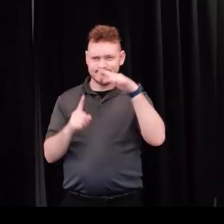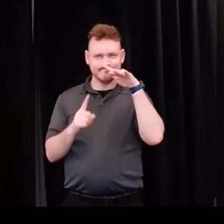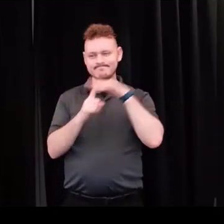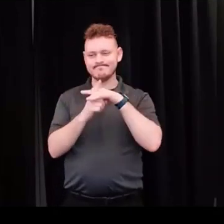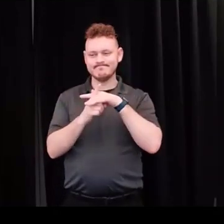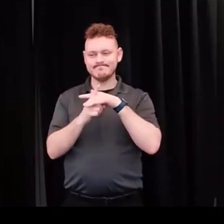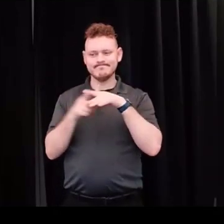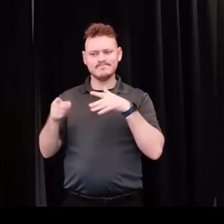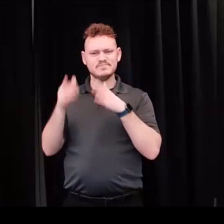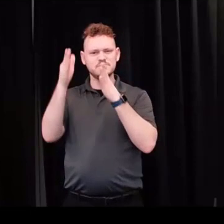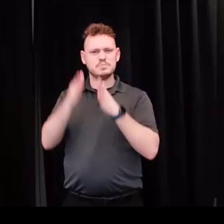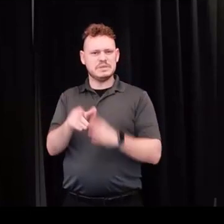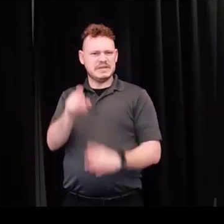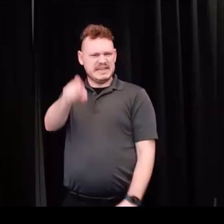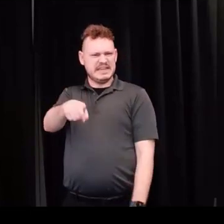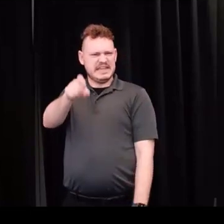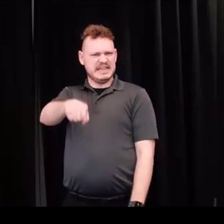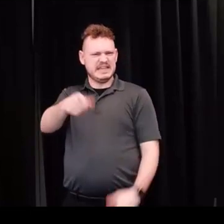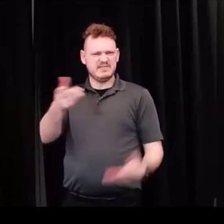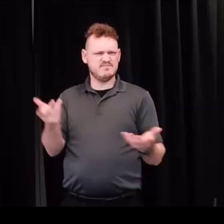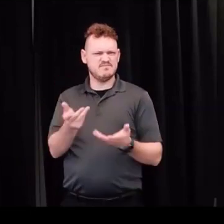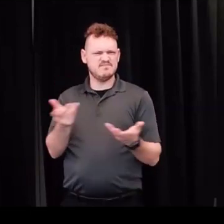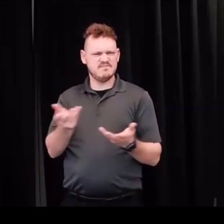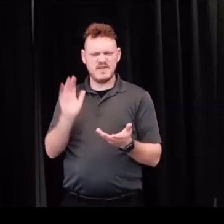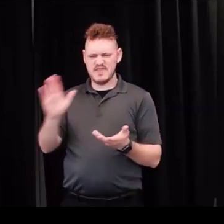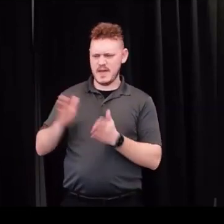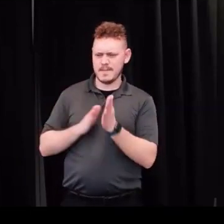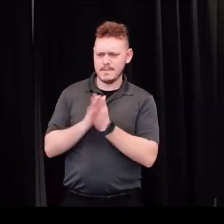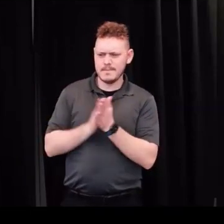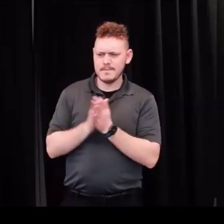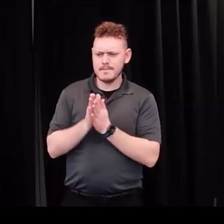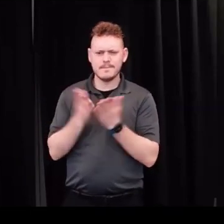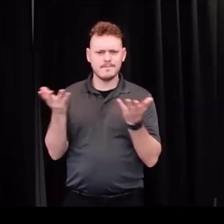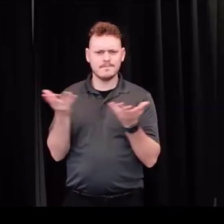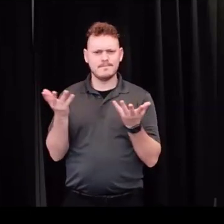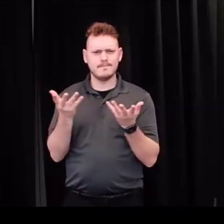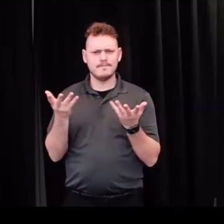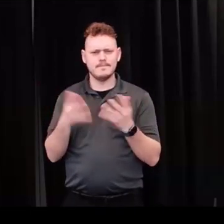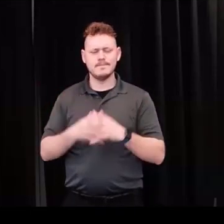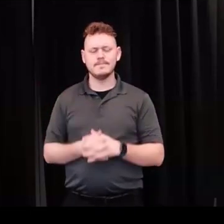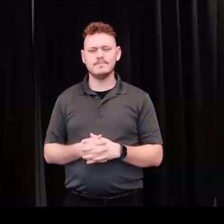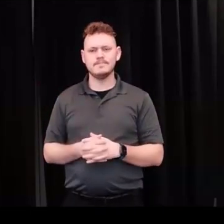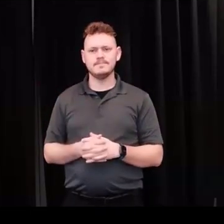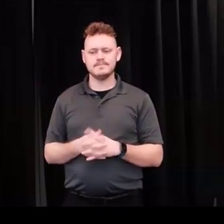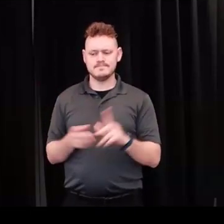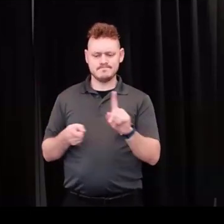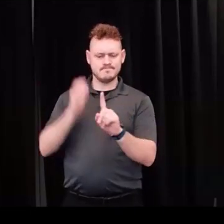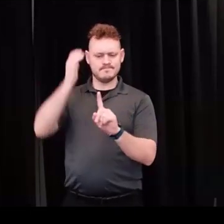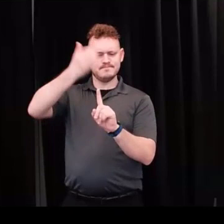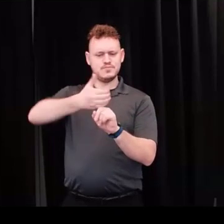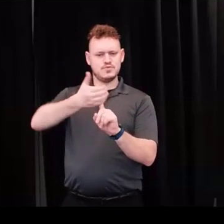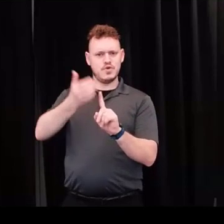this persona need?" and think about "What is their motivation? What does this persona already know or